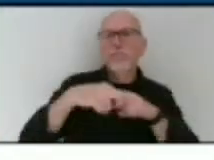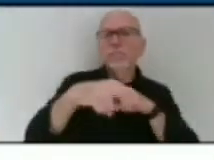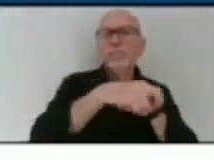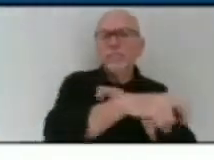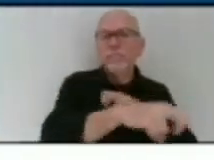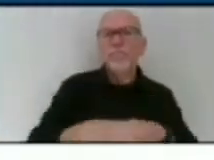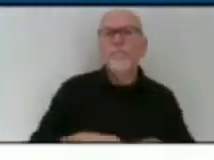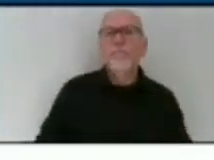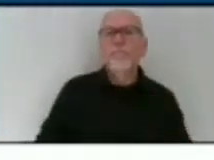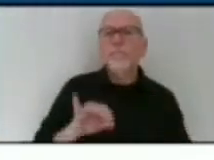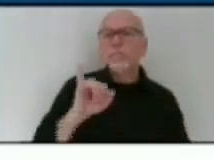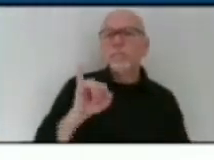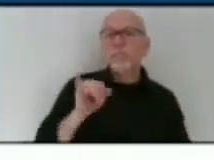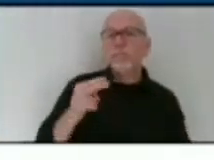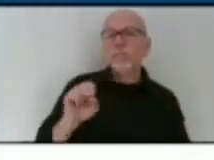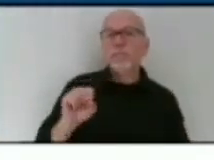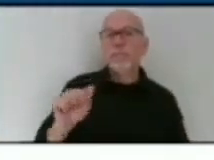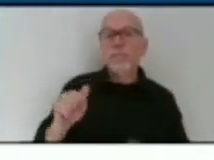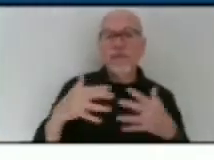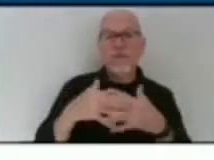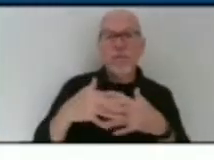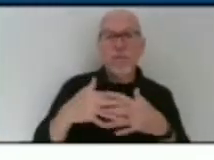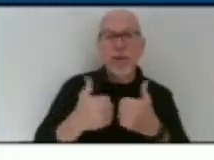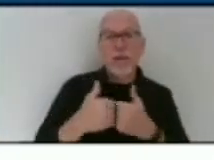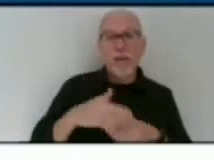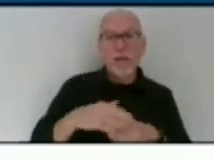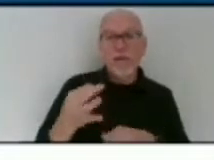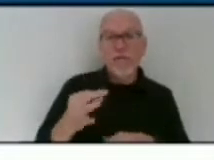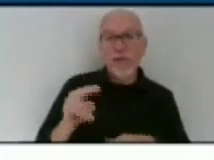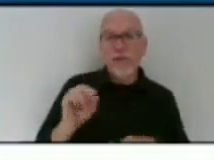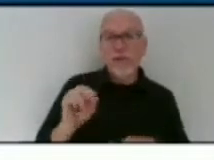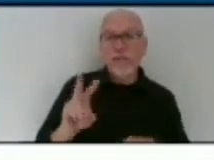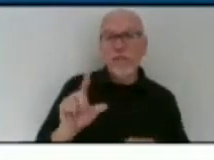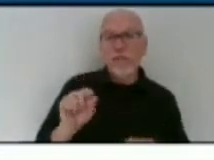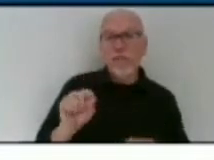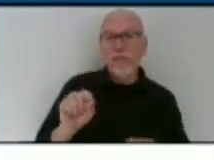Football Games on Friday, November 20th, may continue utilizing I. H s a. A